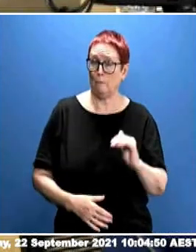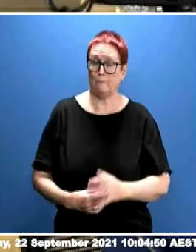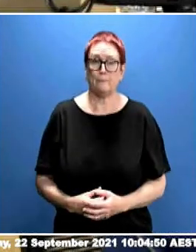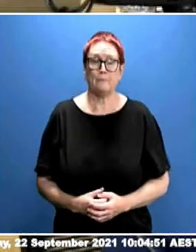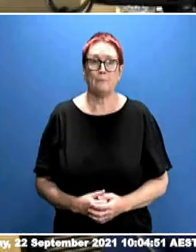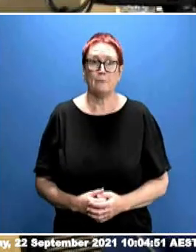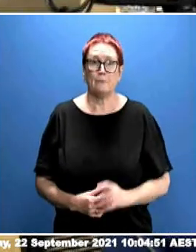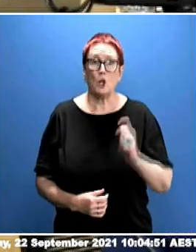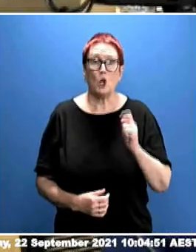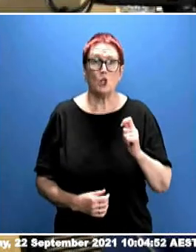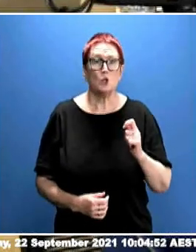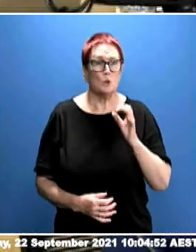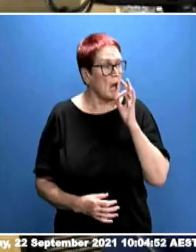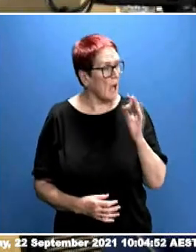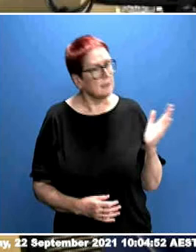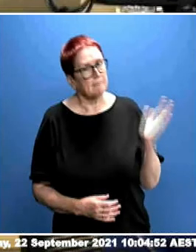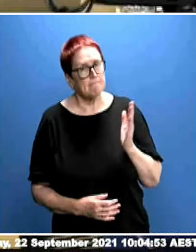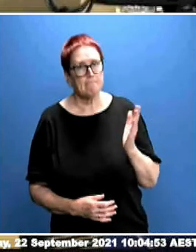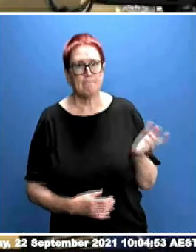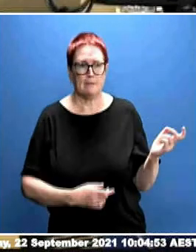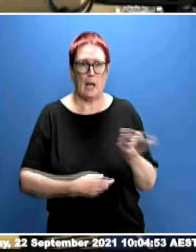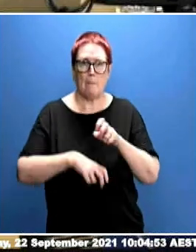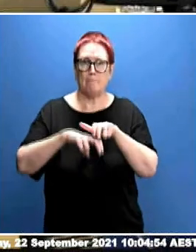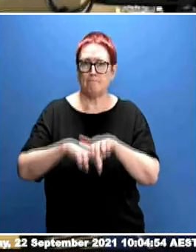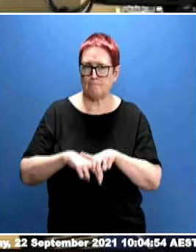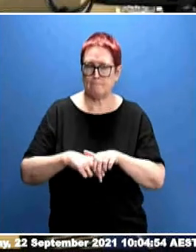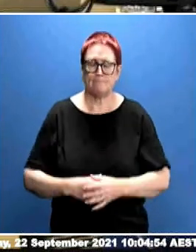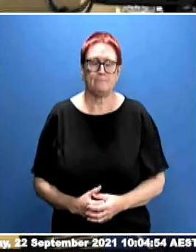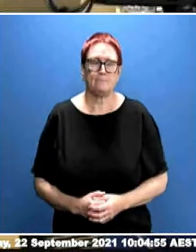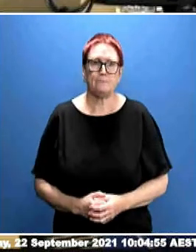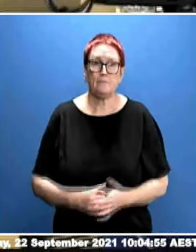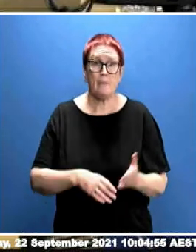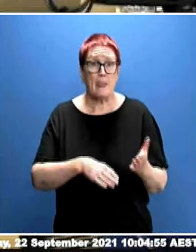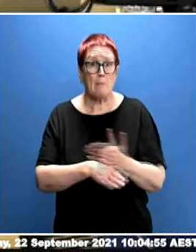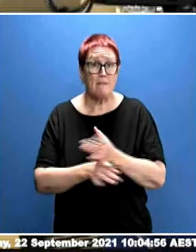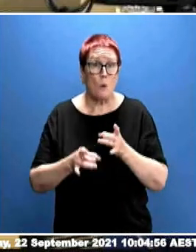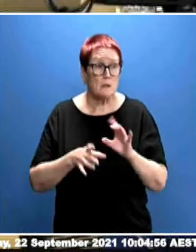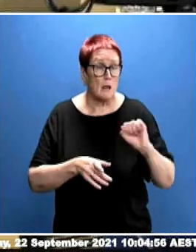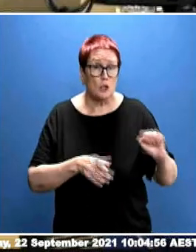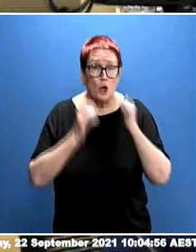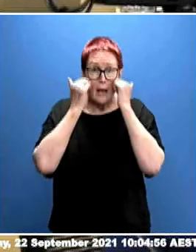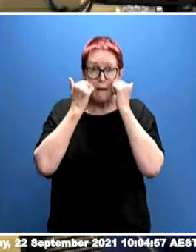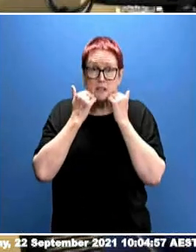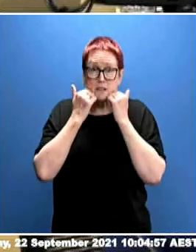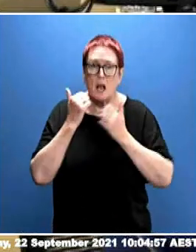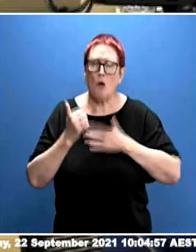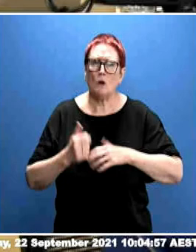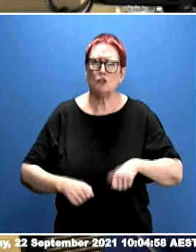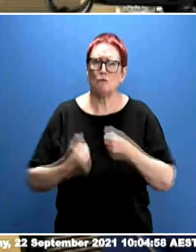She will soon be asked to attend, but before we get to the evidence I just wanted to raise two matters.